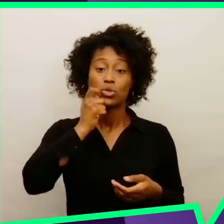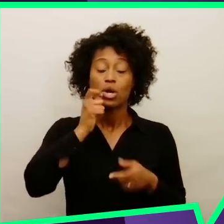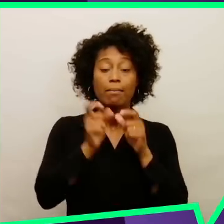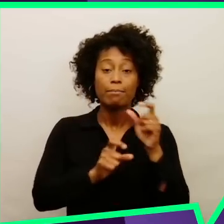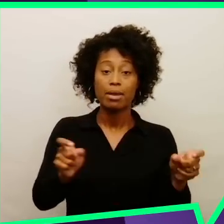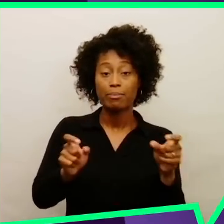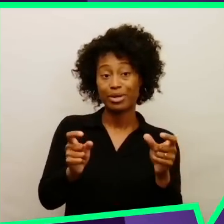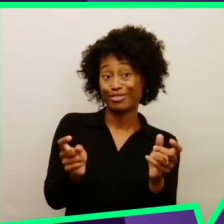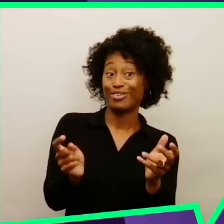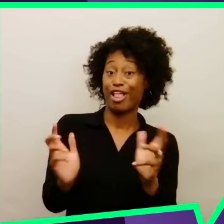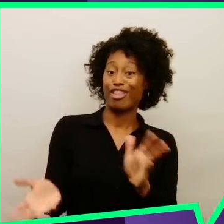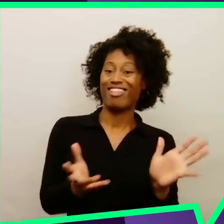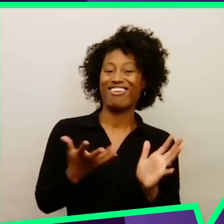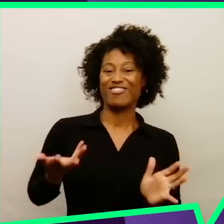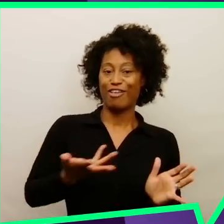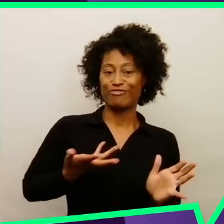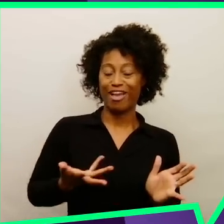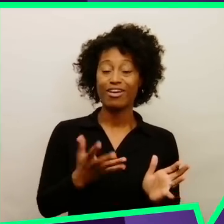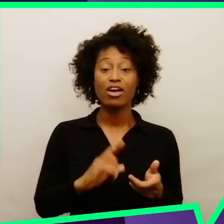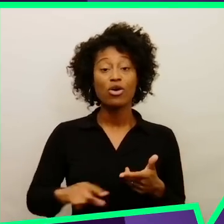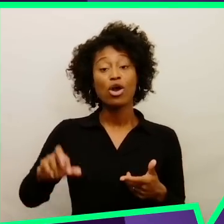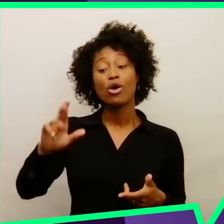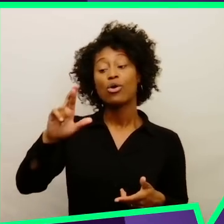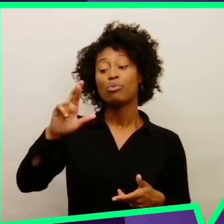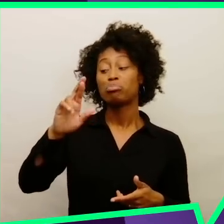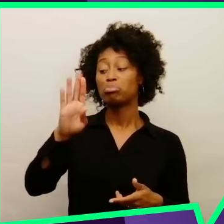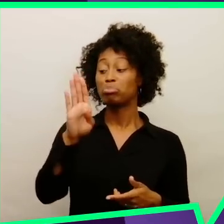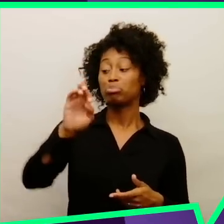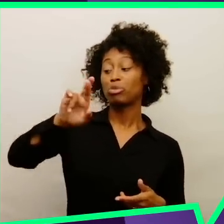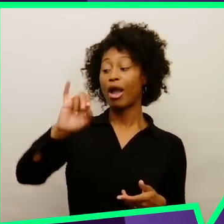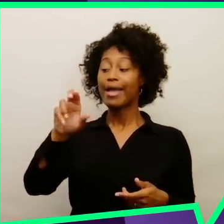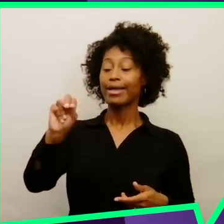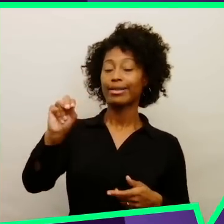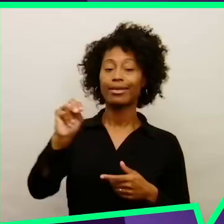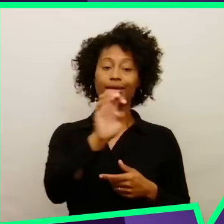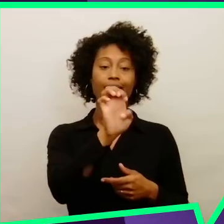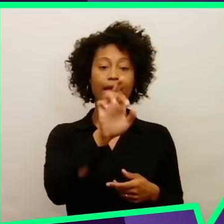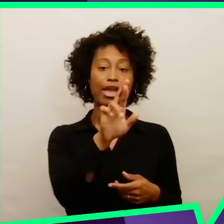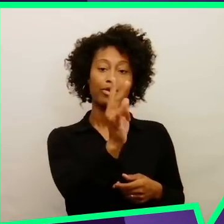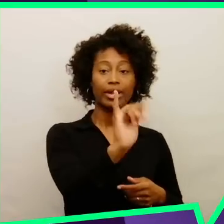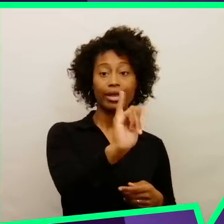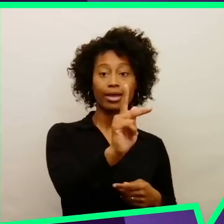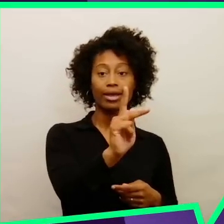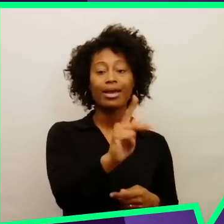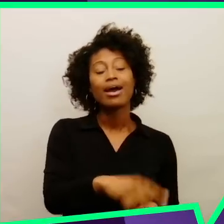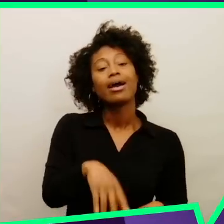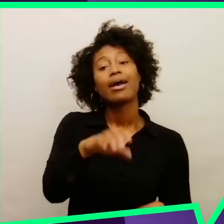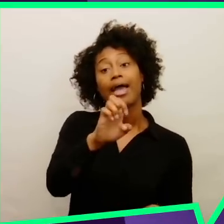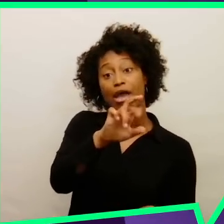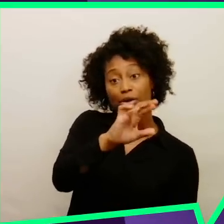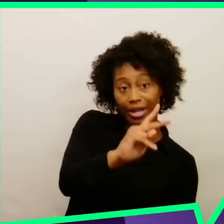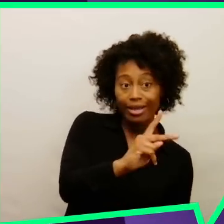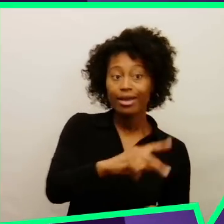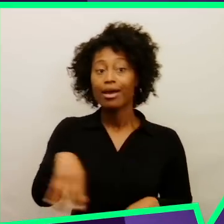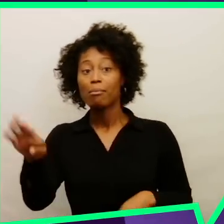Please welcome to the show-- we got Brian and we got Erik. Gang, they're from Cleverlike. Hello, hello.